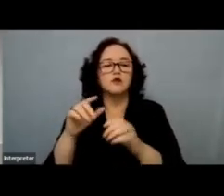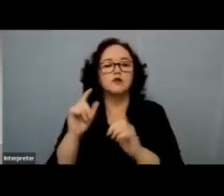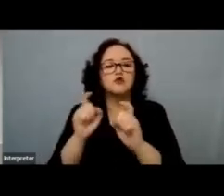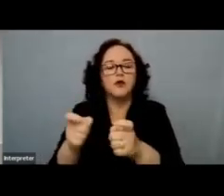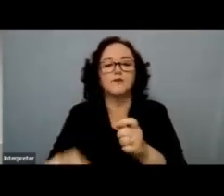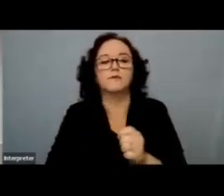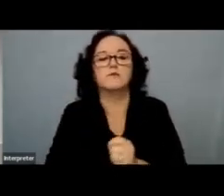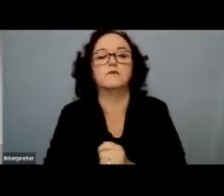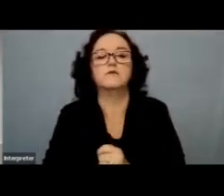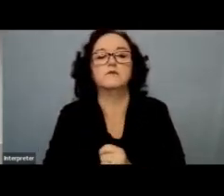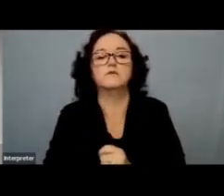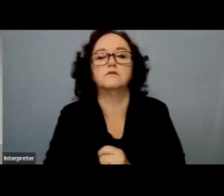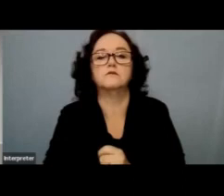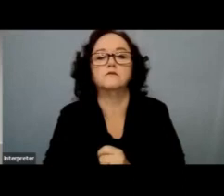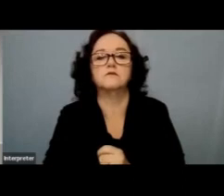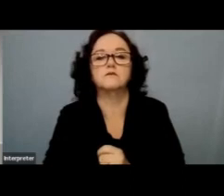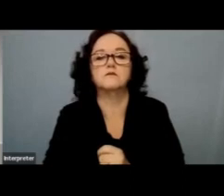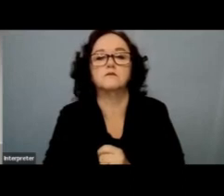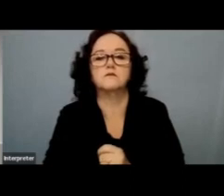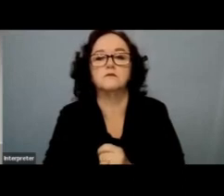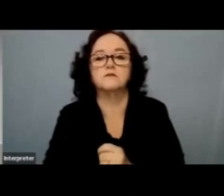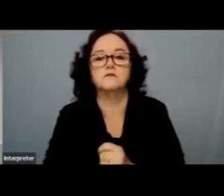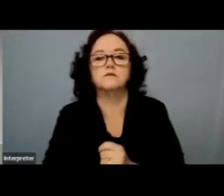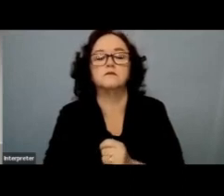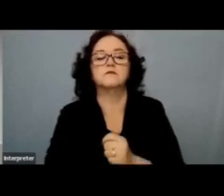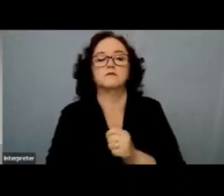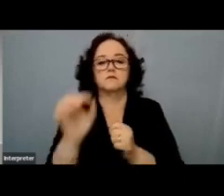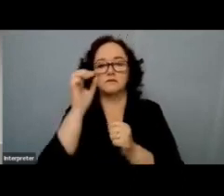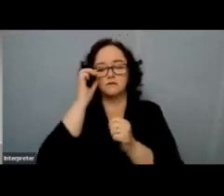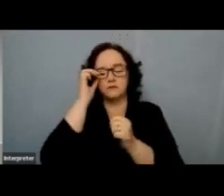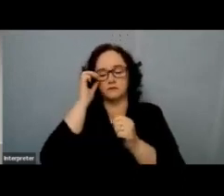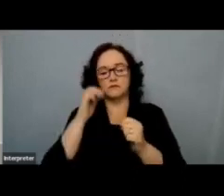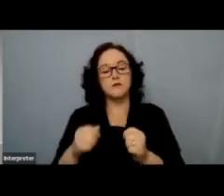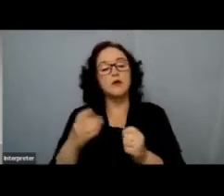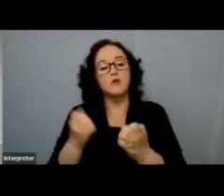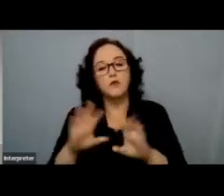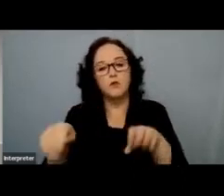welfare system, piloting a project to provide neuro resource facilitation scheme